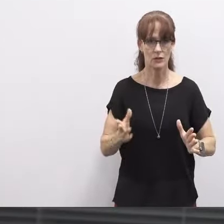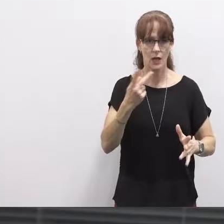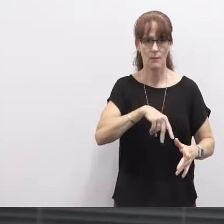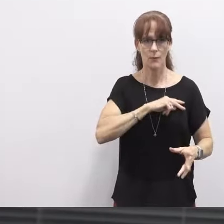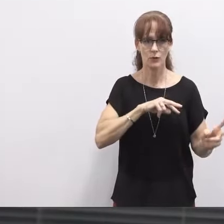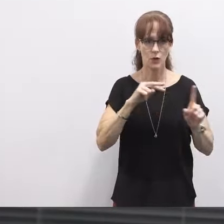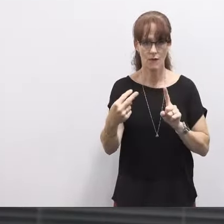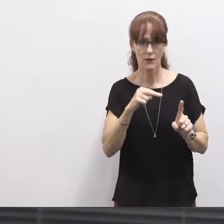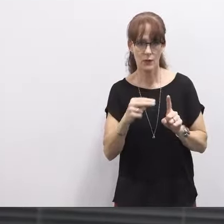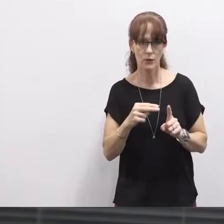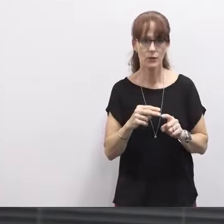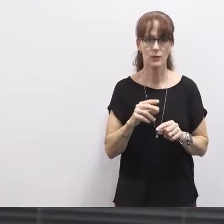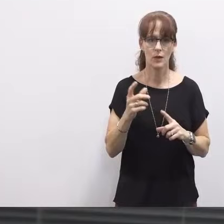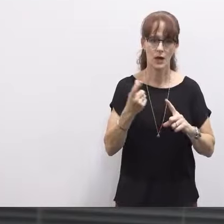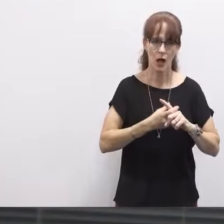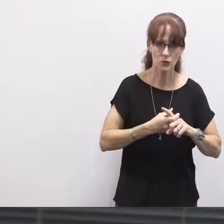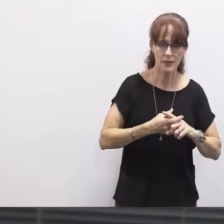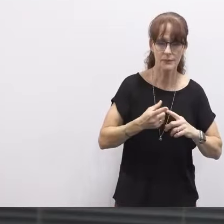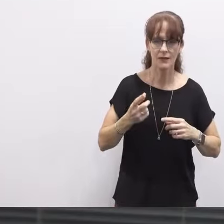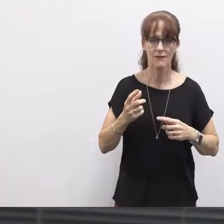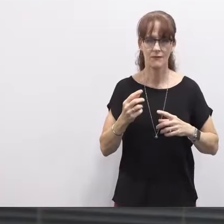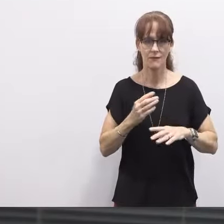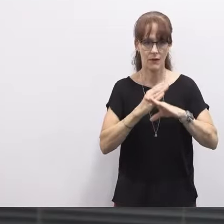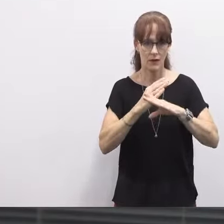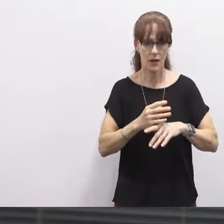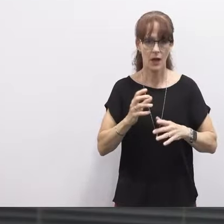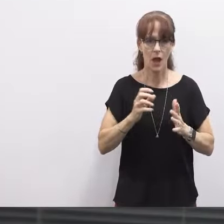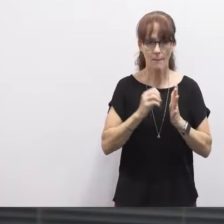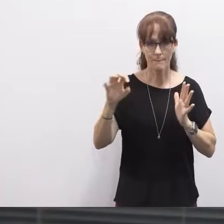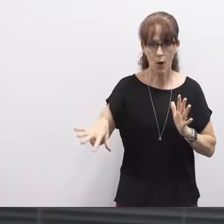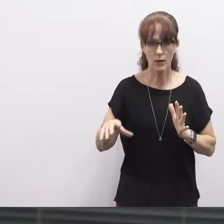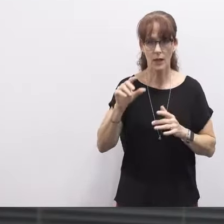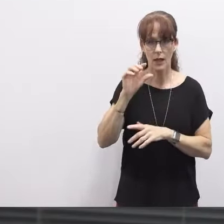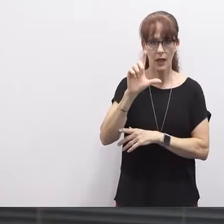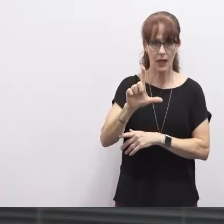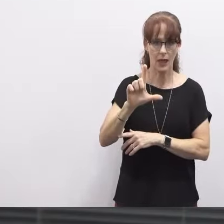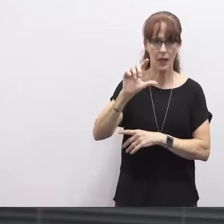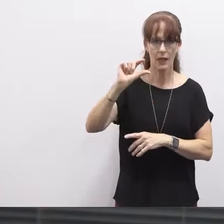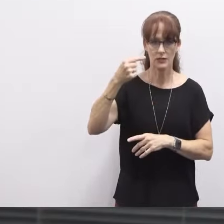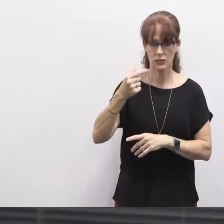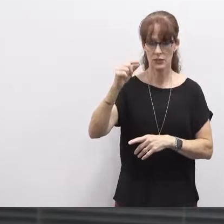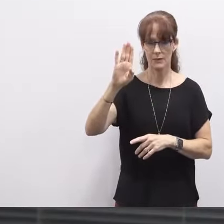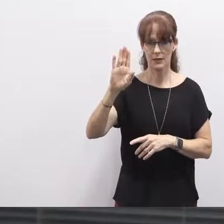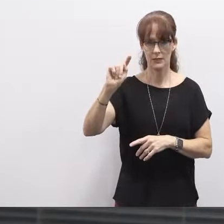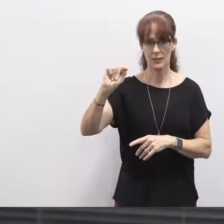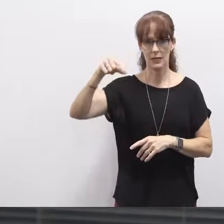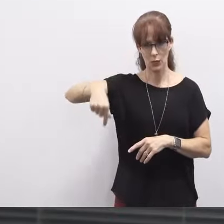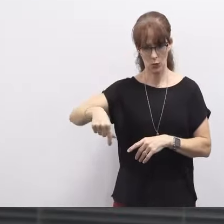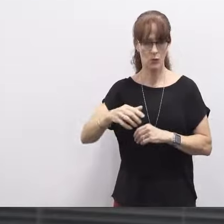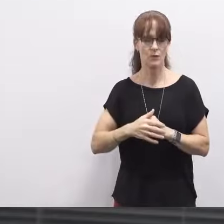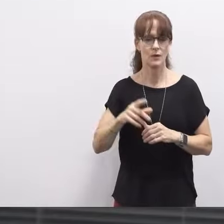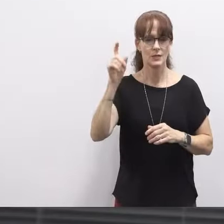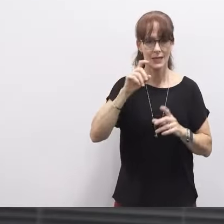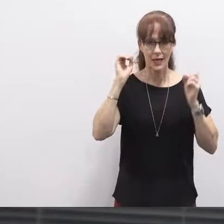on matters like contraceptives, abortion, and LGBTQ. Sex education in schools allows them